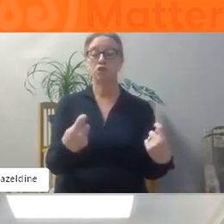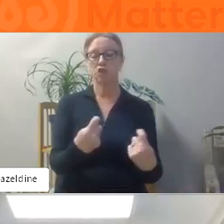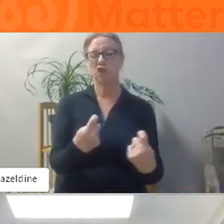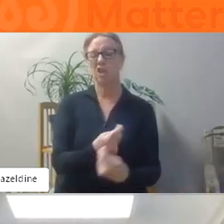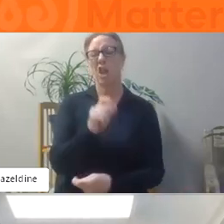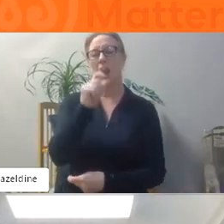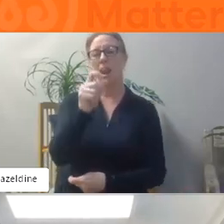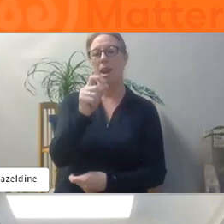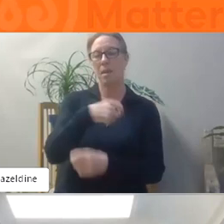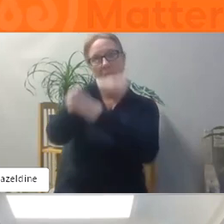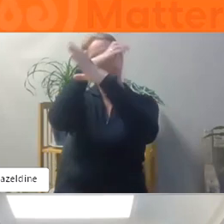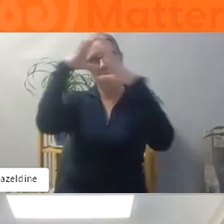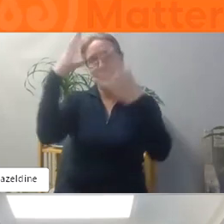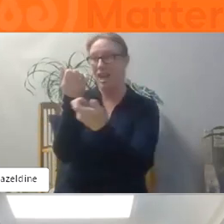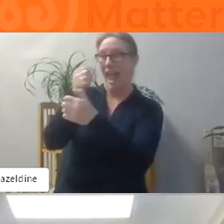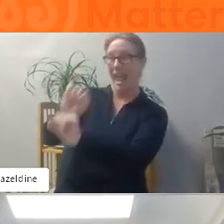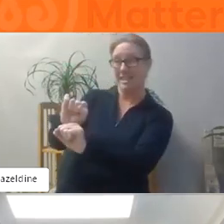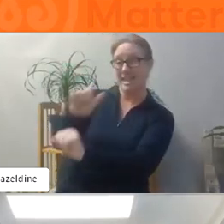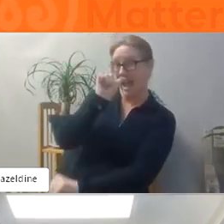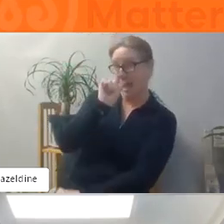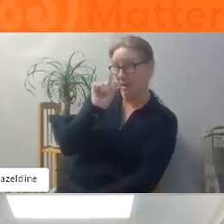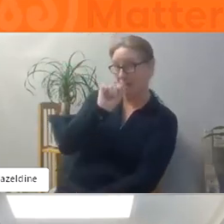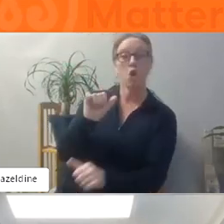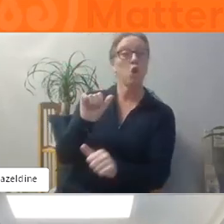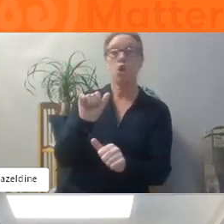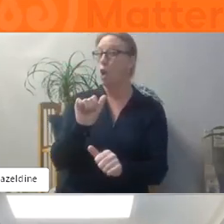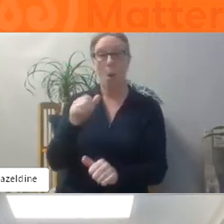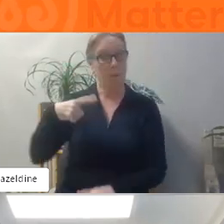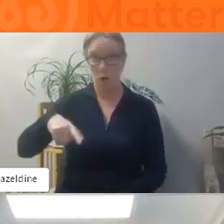ableist, not because we're done, but again, taking a leaf from our